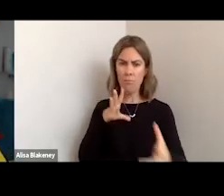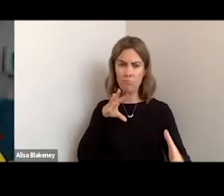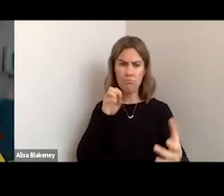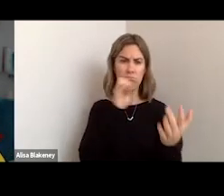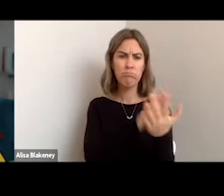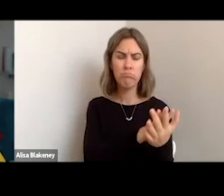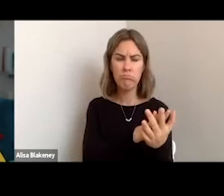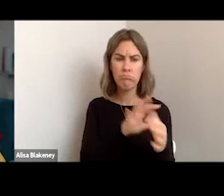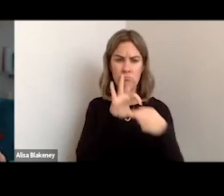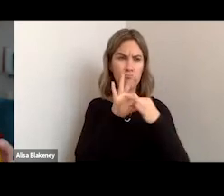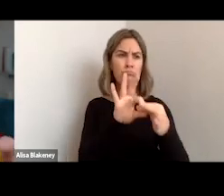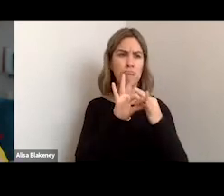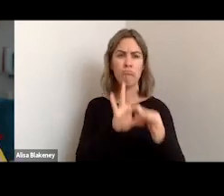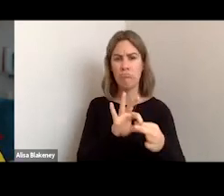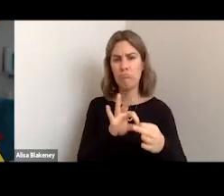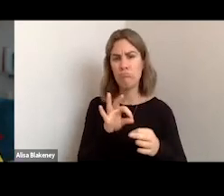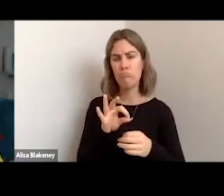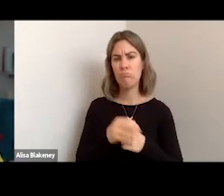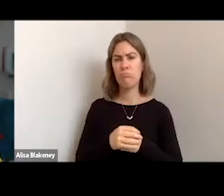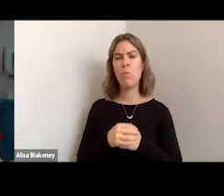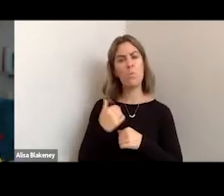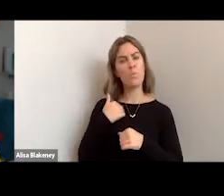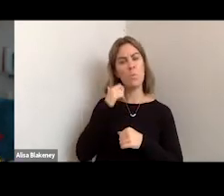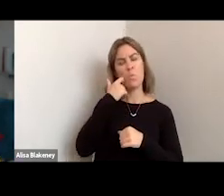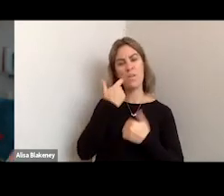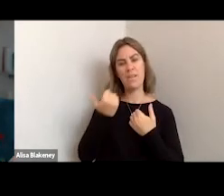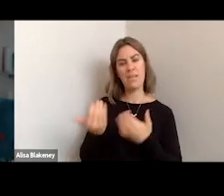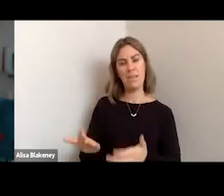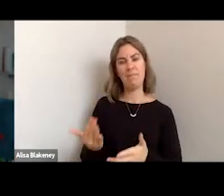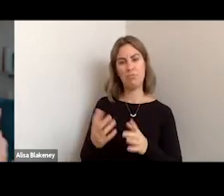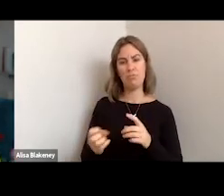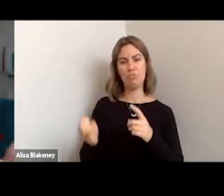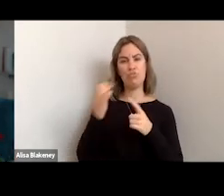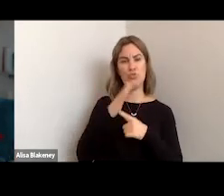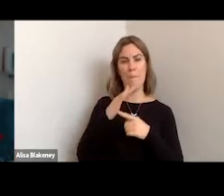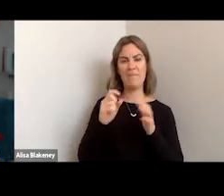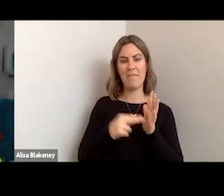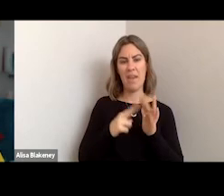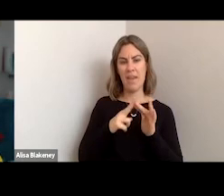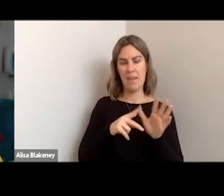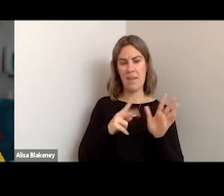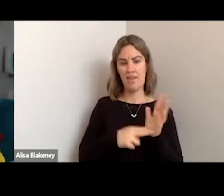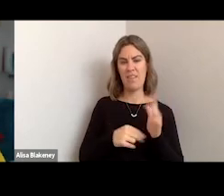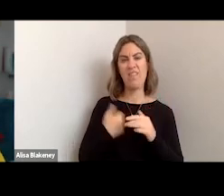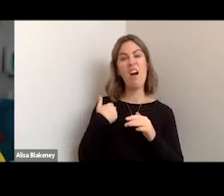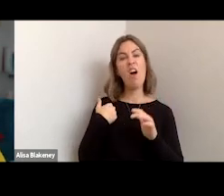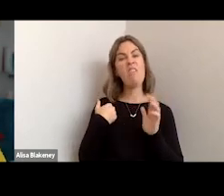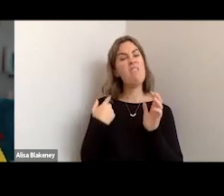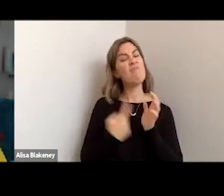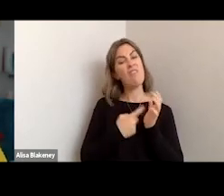engagement then we would - I would rather do it with a whole post.